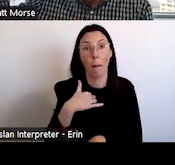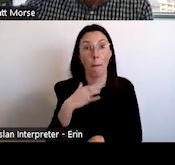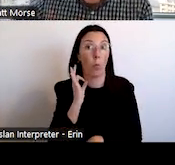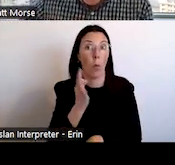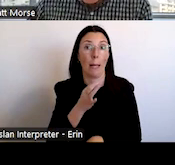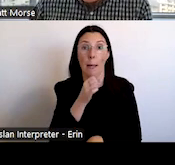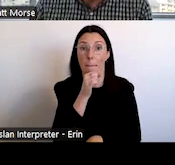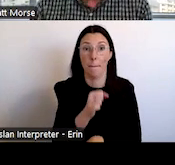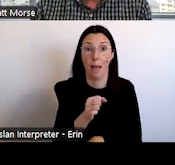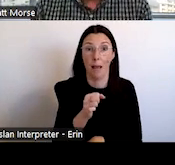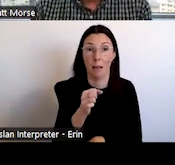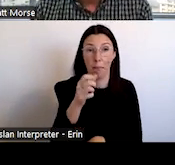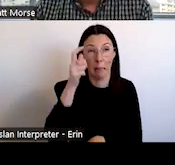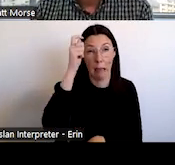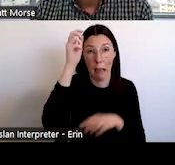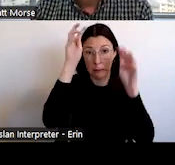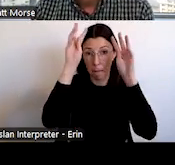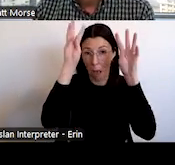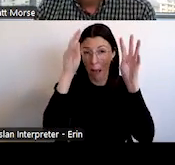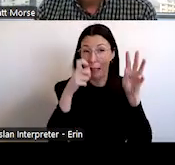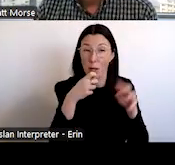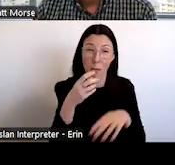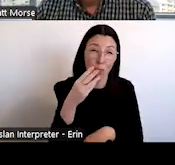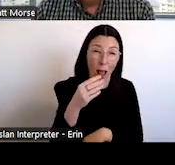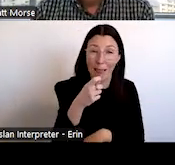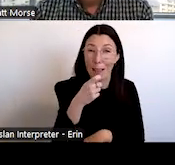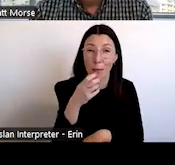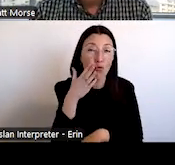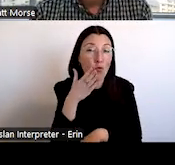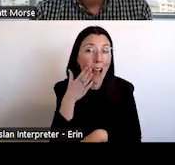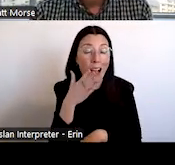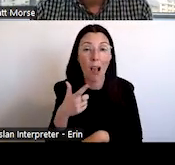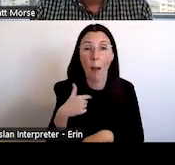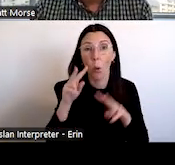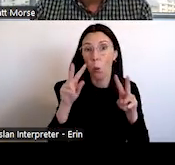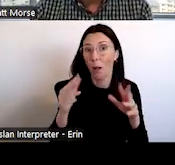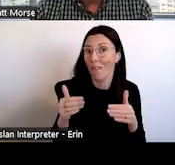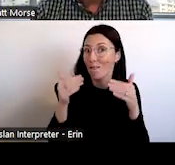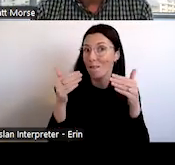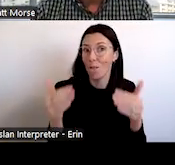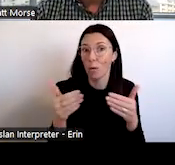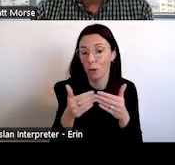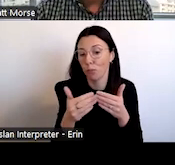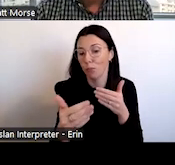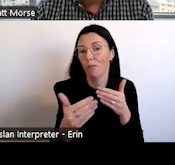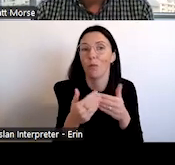greyish hair and I am looking forward to spending the next hour with you